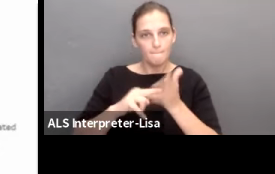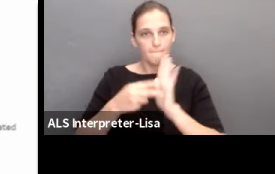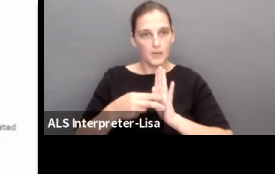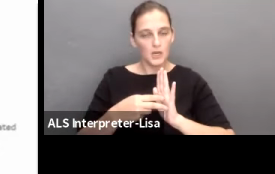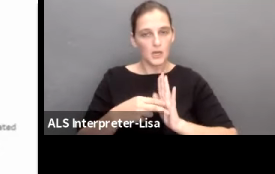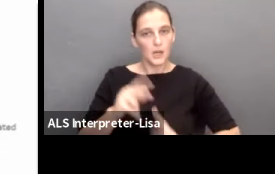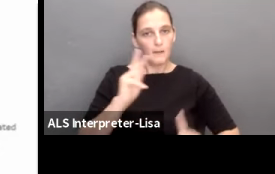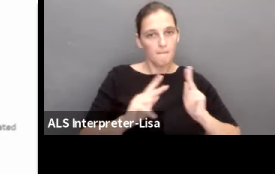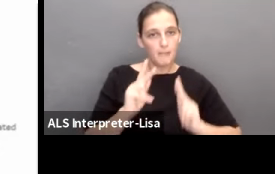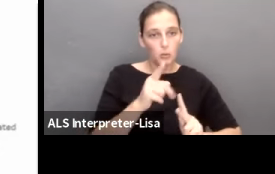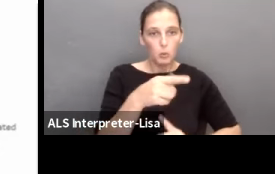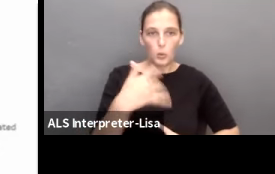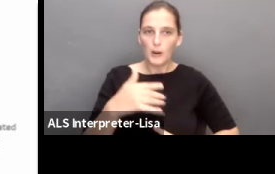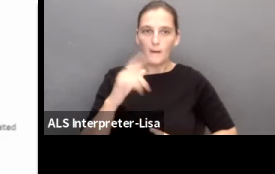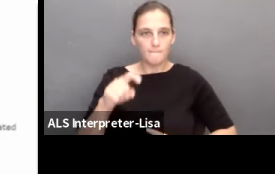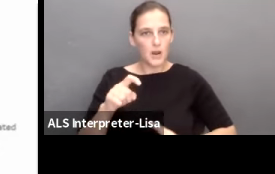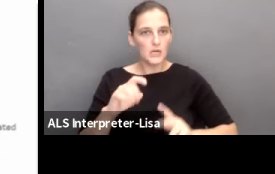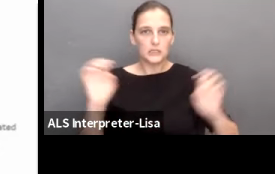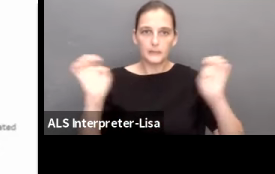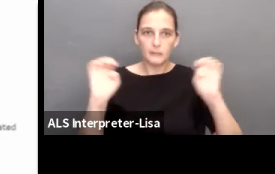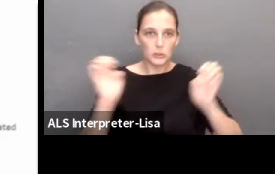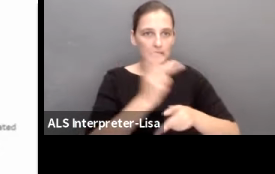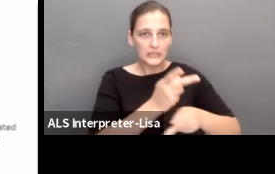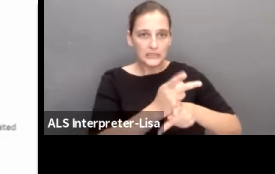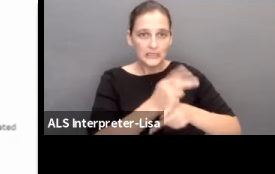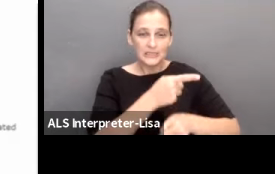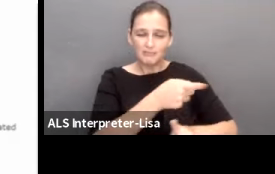critical care because they're just that sick from there from the